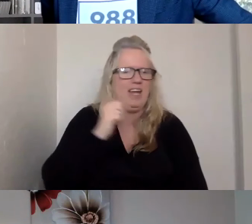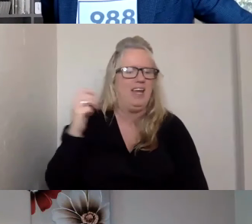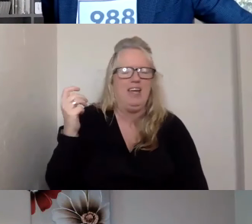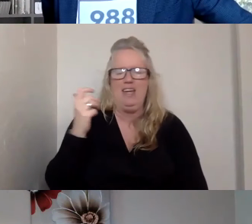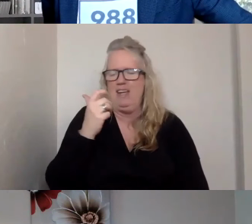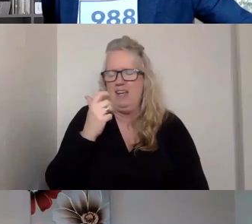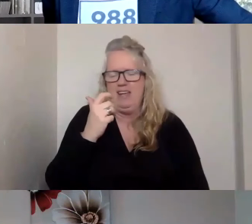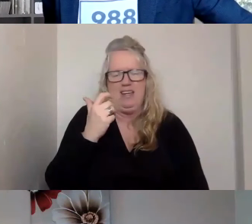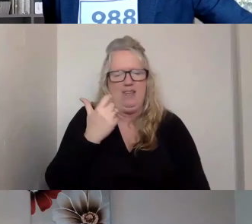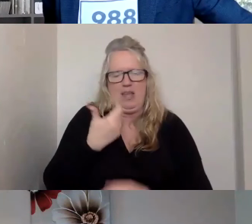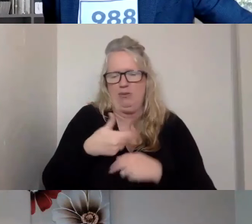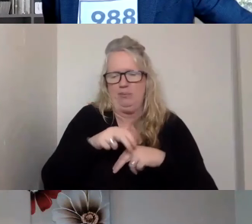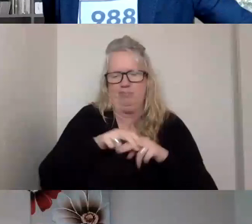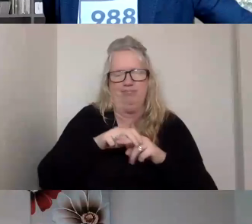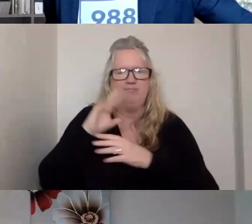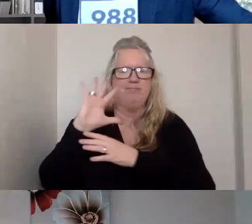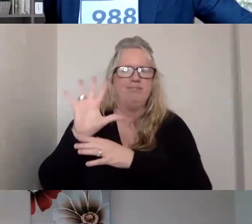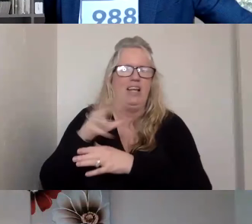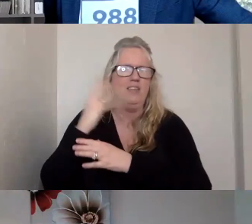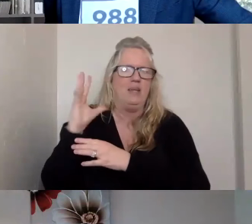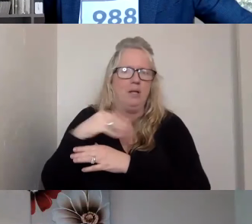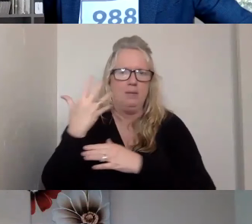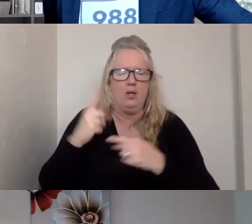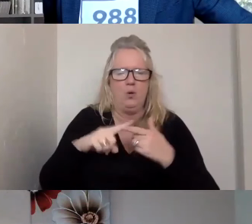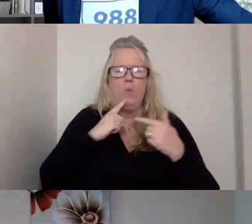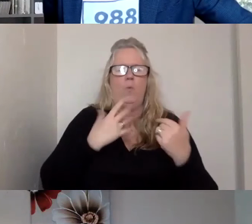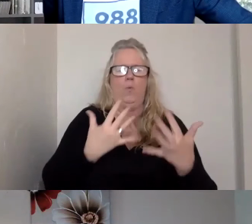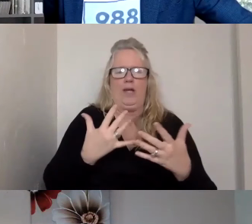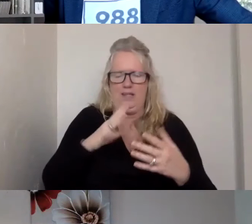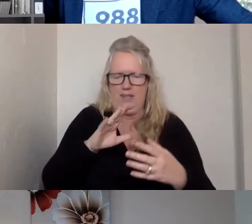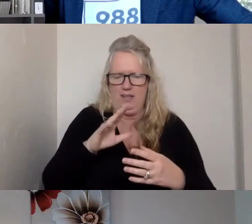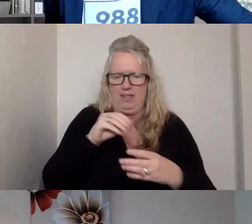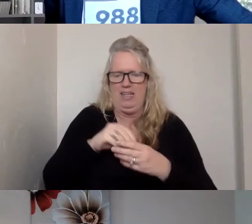IN THE AMBULANCE TO WAIT TO GET CARE. THEY